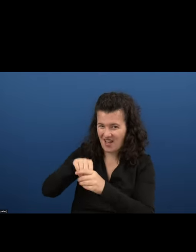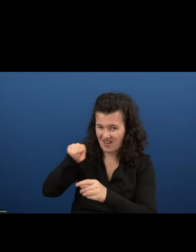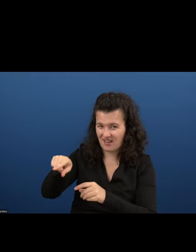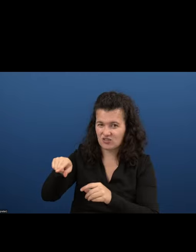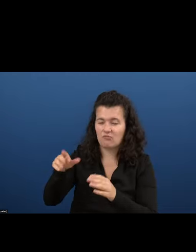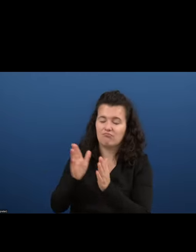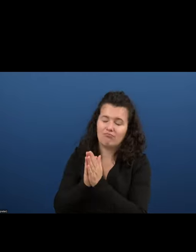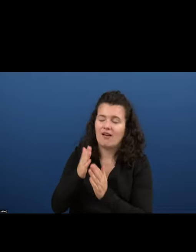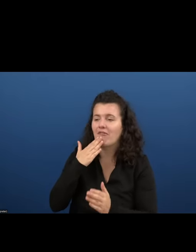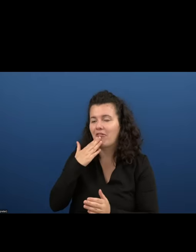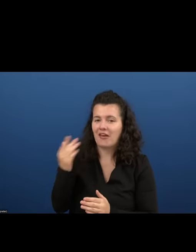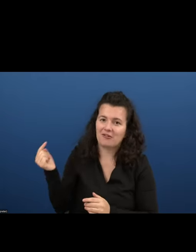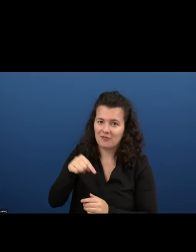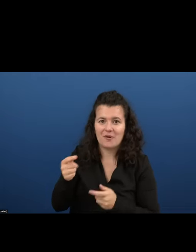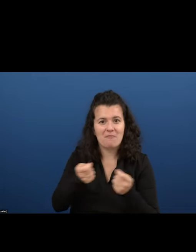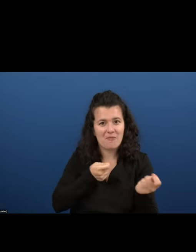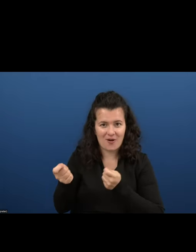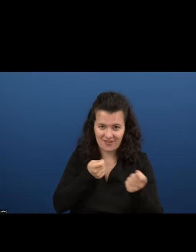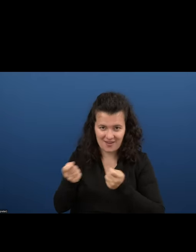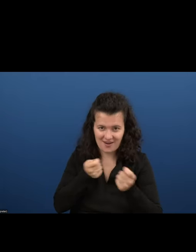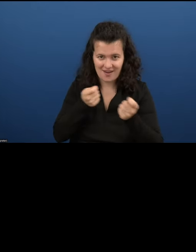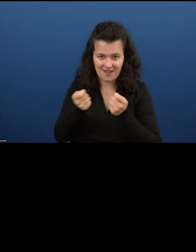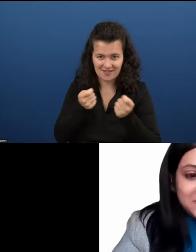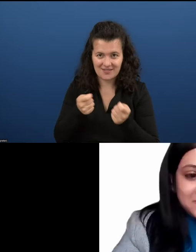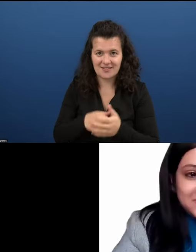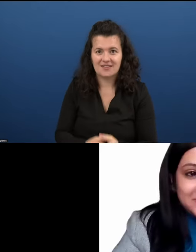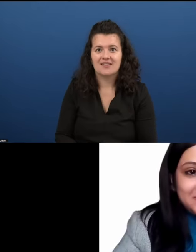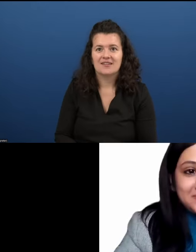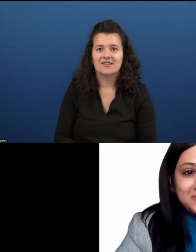to still moderate the session. 11:32:06 It's very much appreciated and just